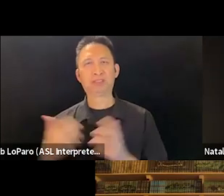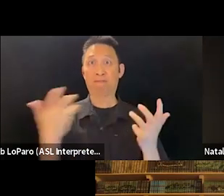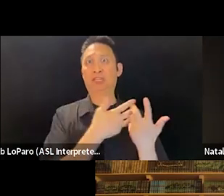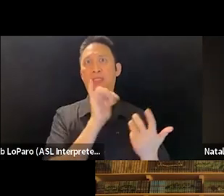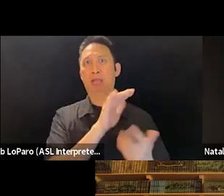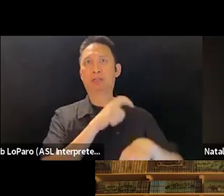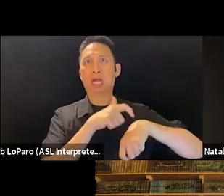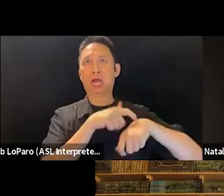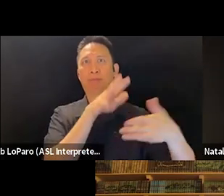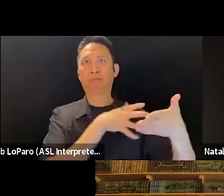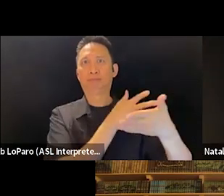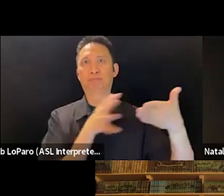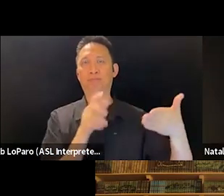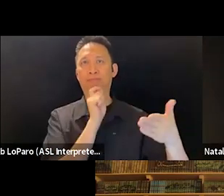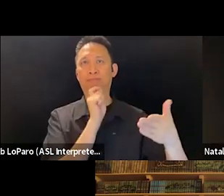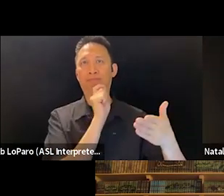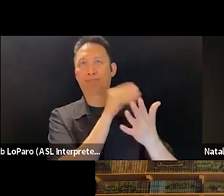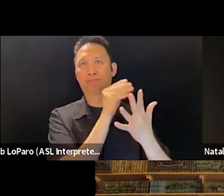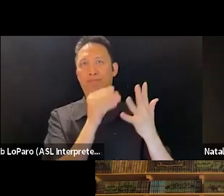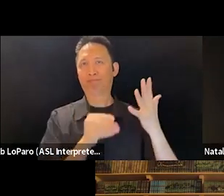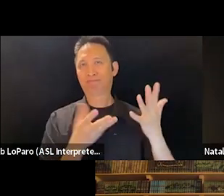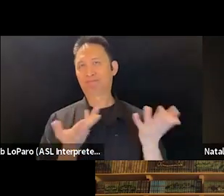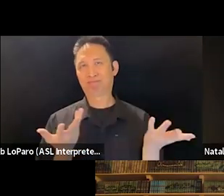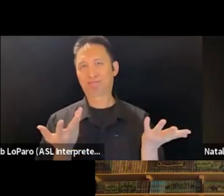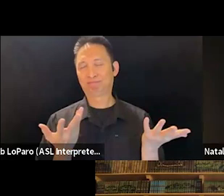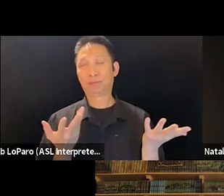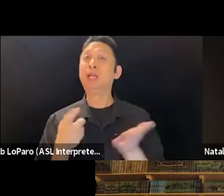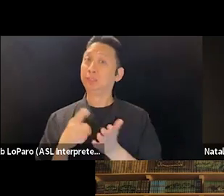So sometimes it's important because at the be...